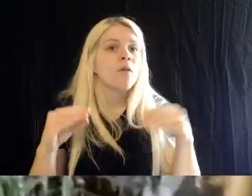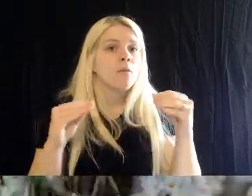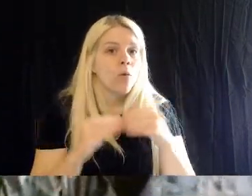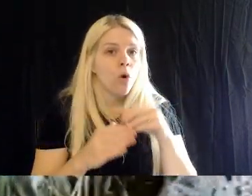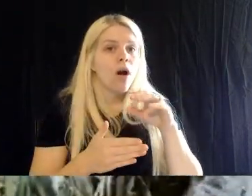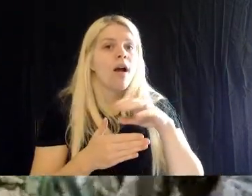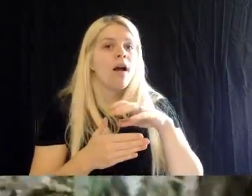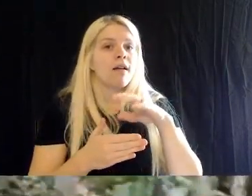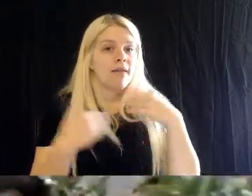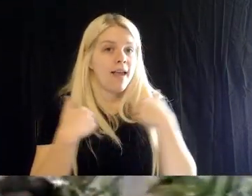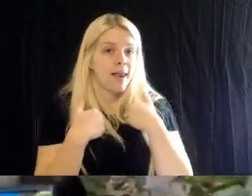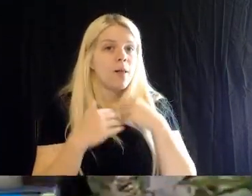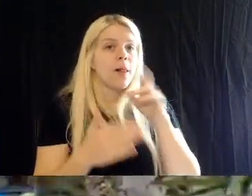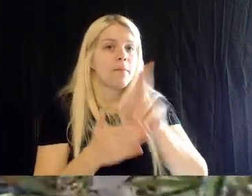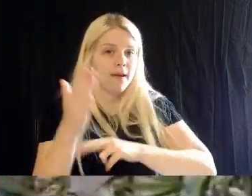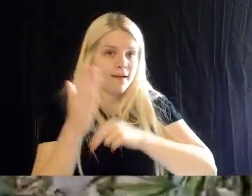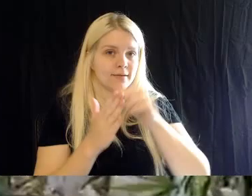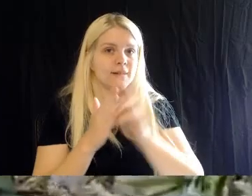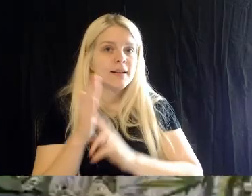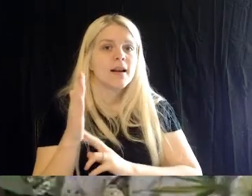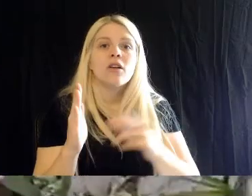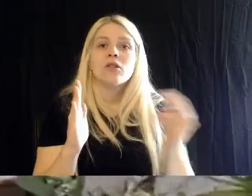go to the online store at hoglezoo.org. See what we have available.